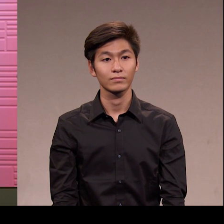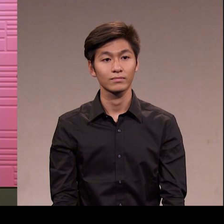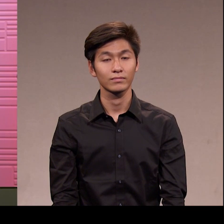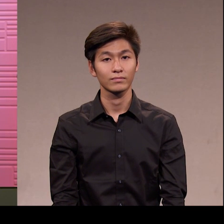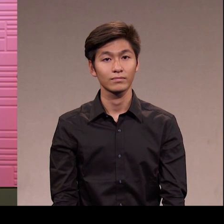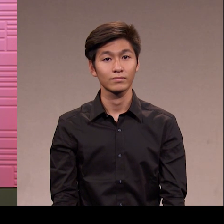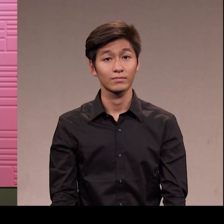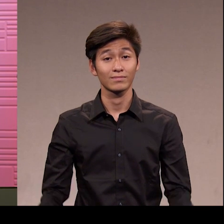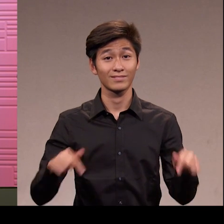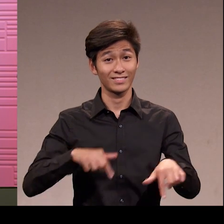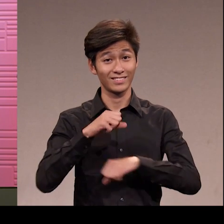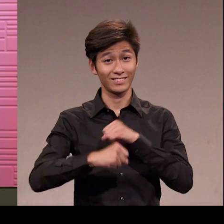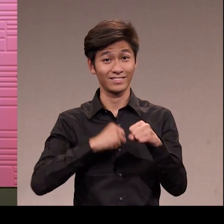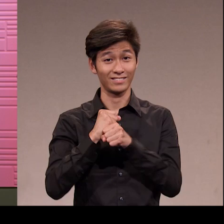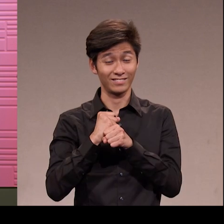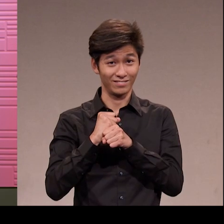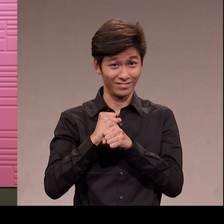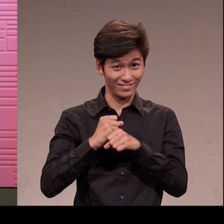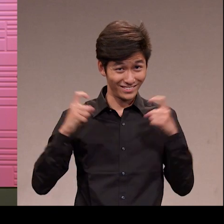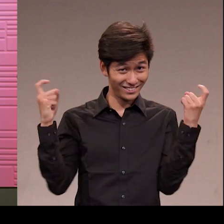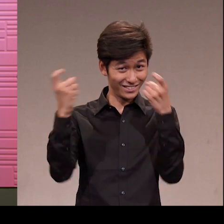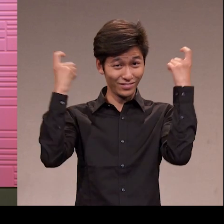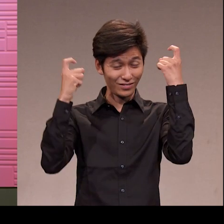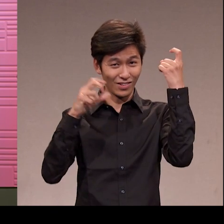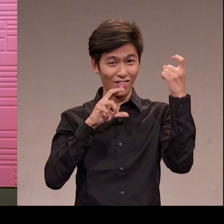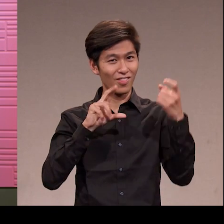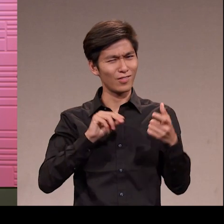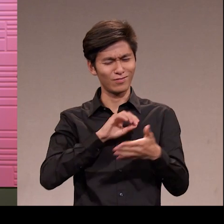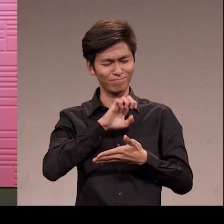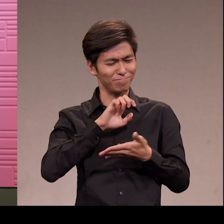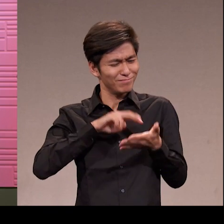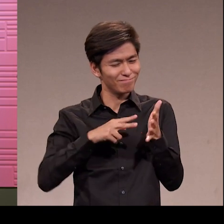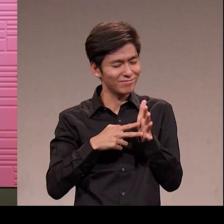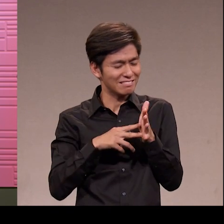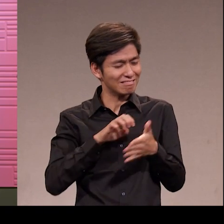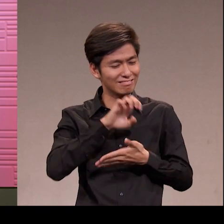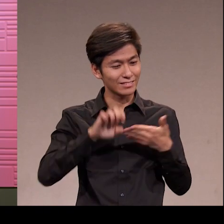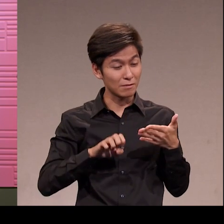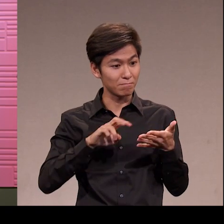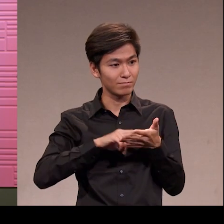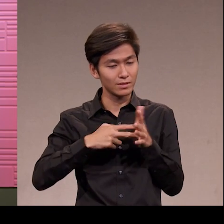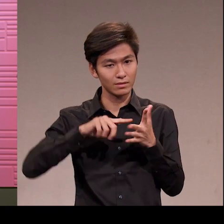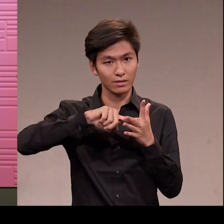The Golden Jubilee is not the end, it's a beginning.